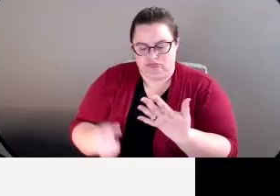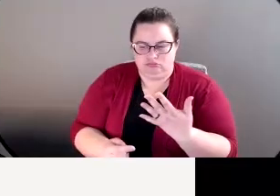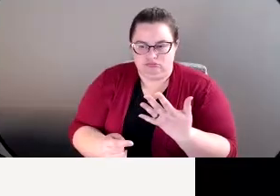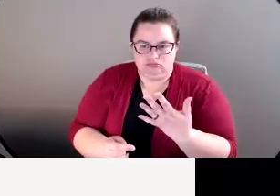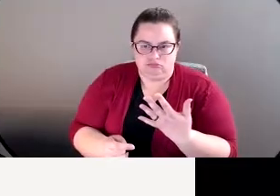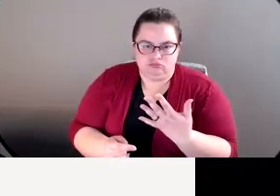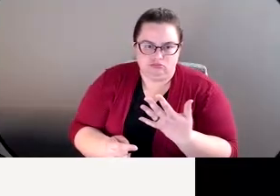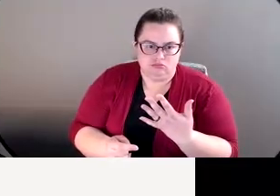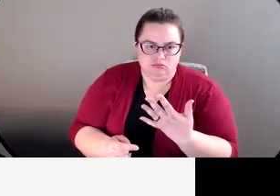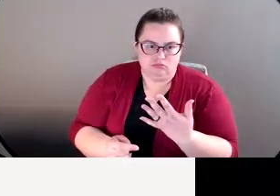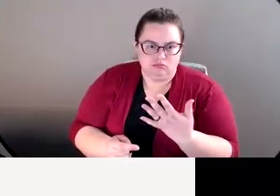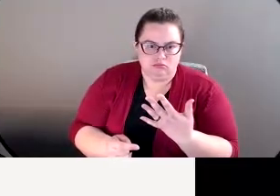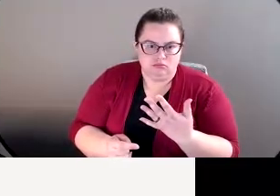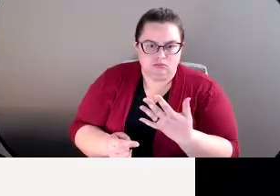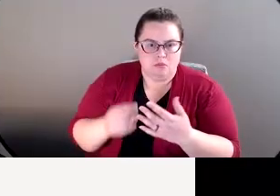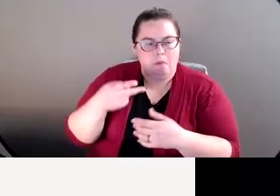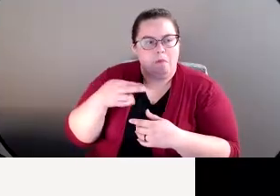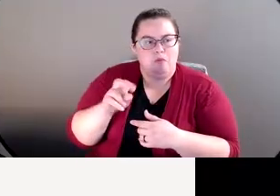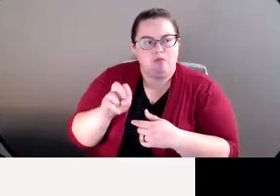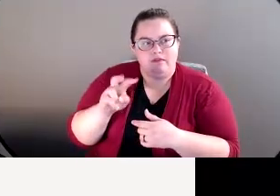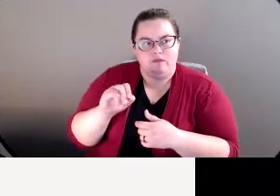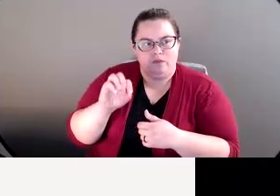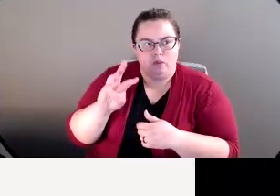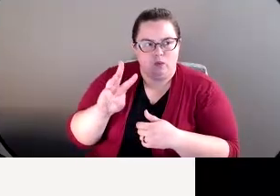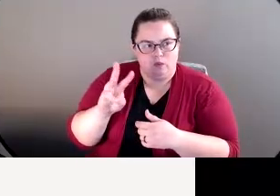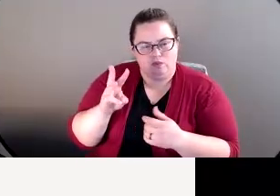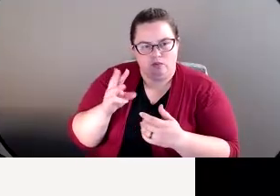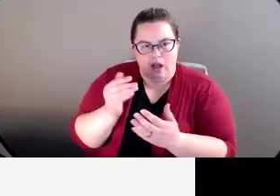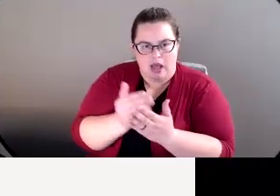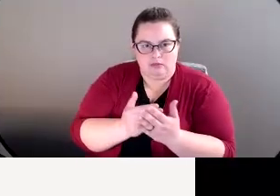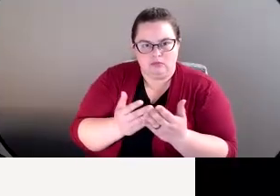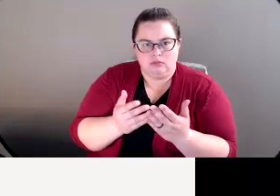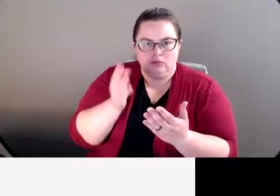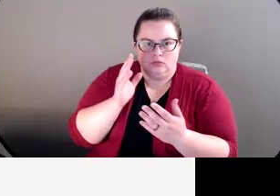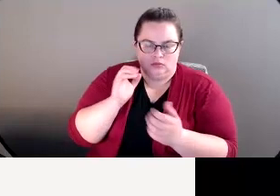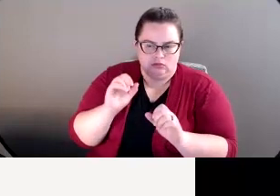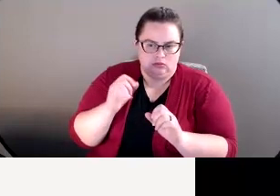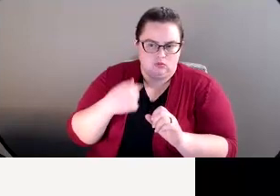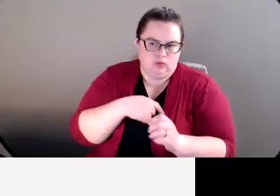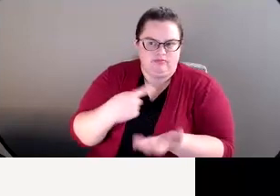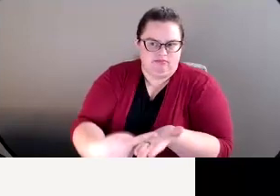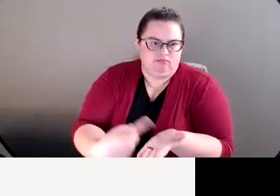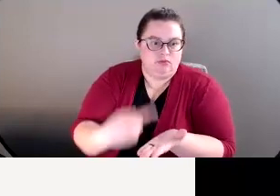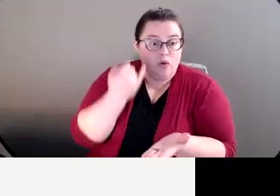preview items that I'm going to be talking about. And so if you're interested you can enable it.